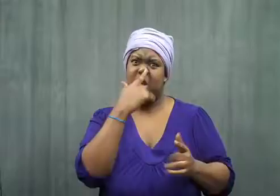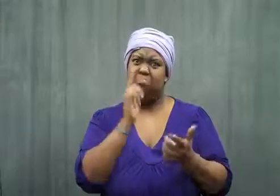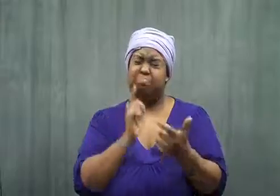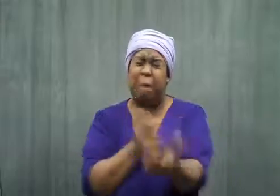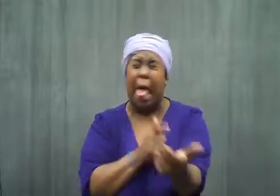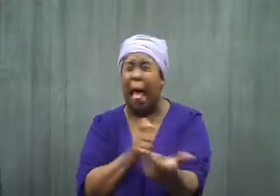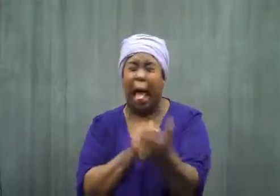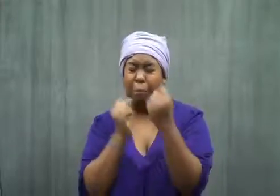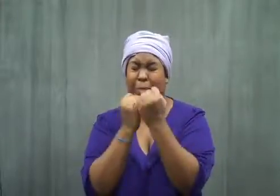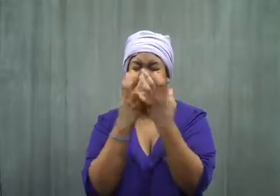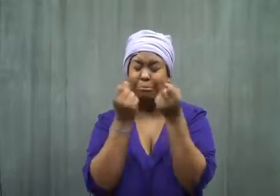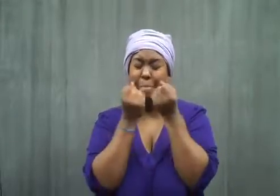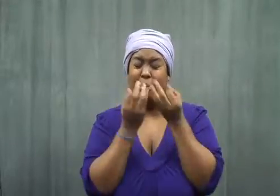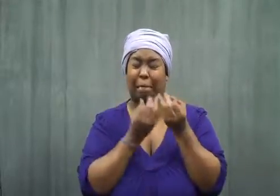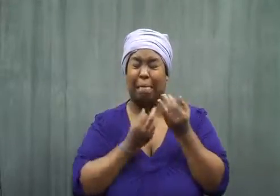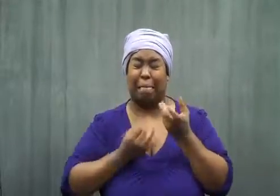Mine looked like someone went to town on them with a machine gun. Rattatattatt!